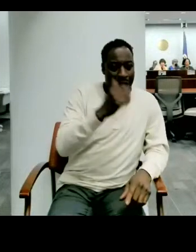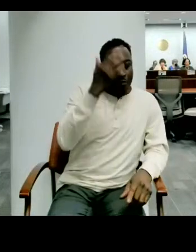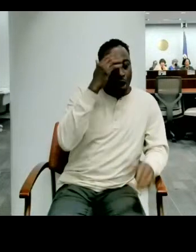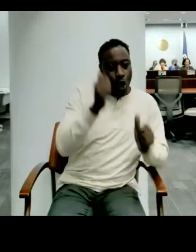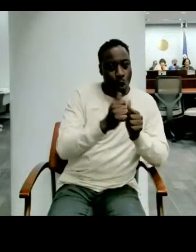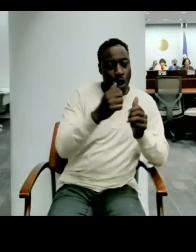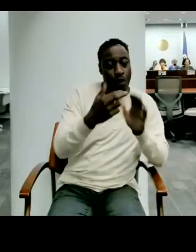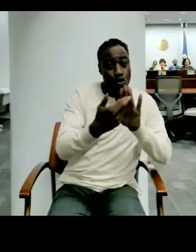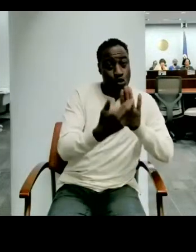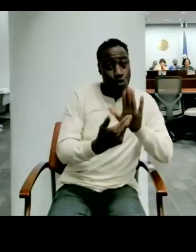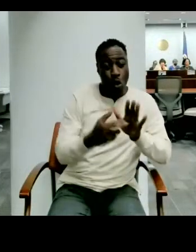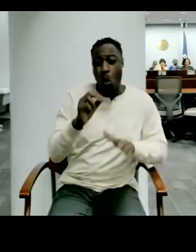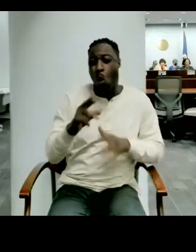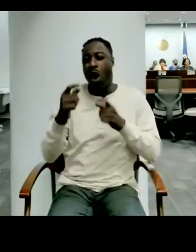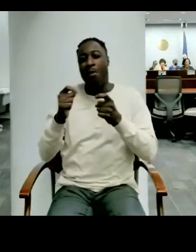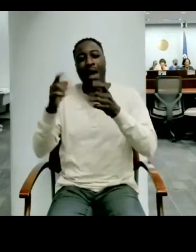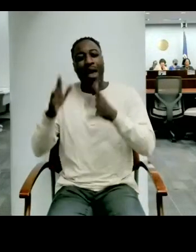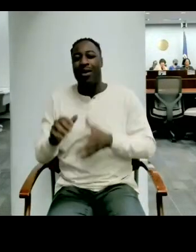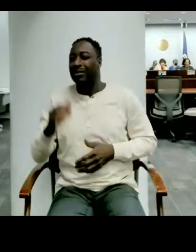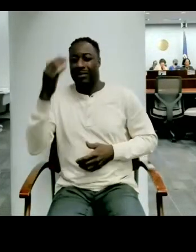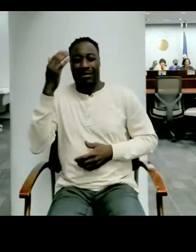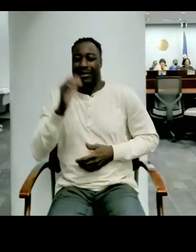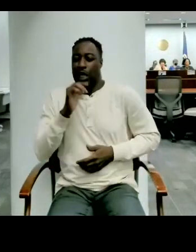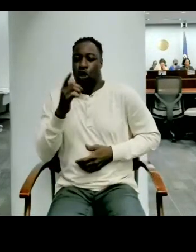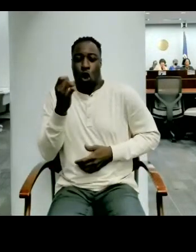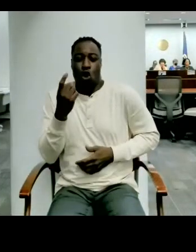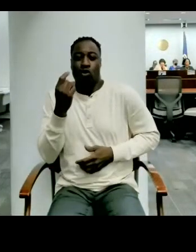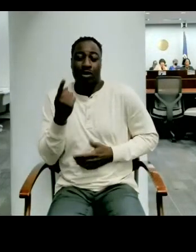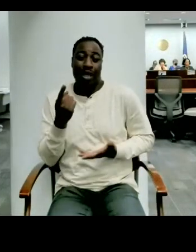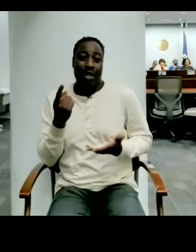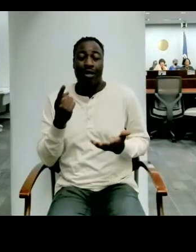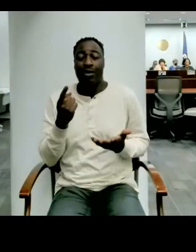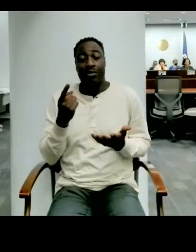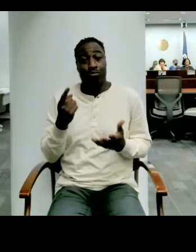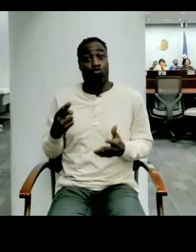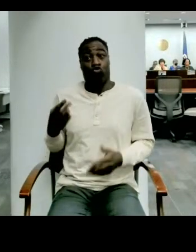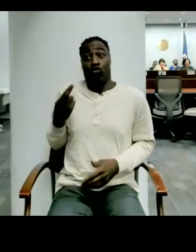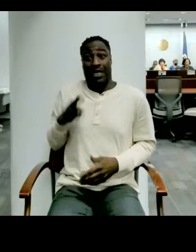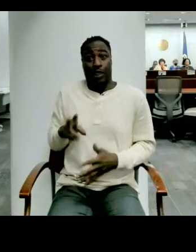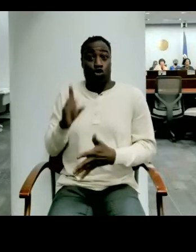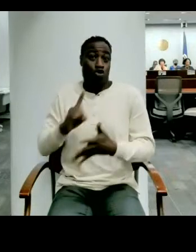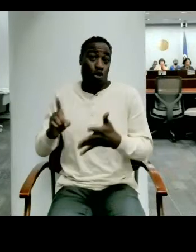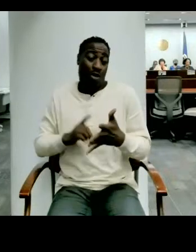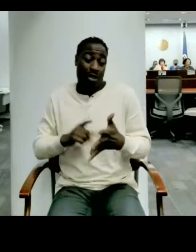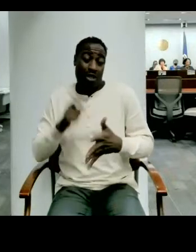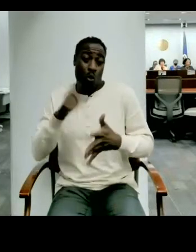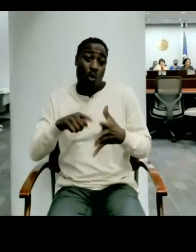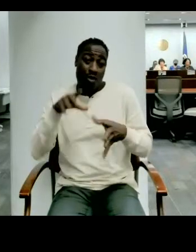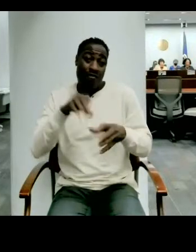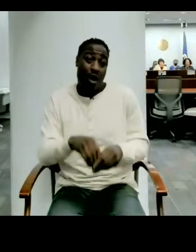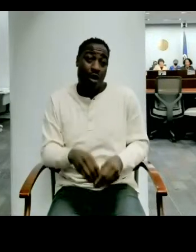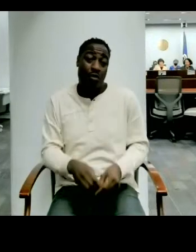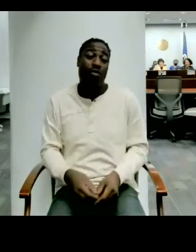the manager doesn't understand the dynamic of relinks discrimination in the workplace. Great, thank you both very unique perspectives from both of you.